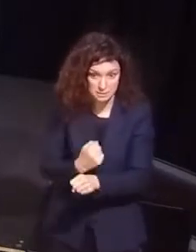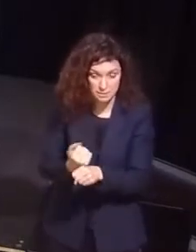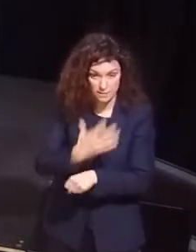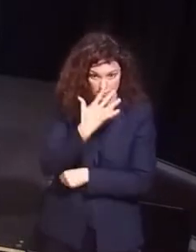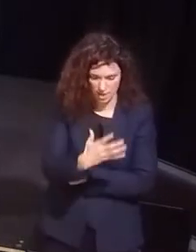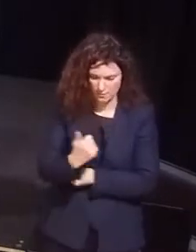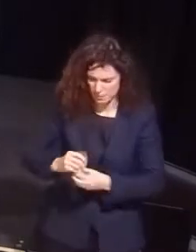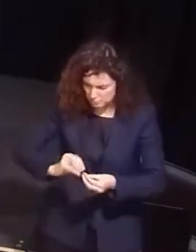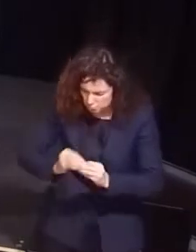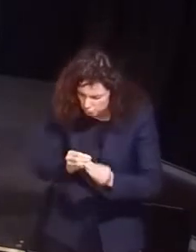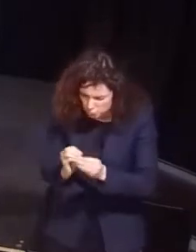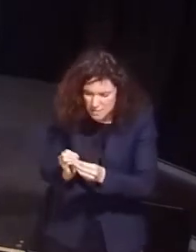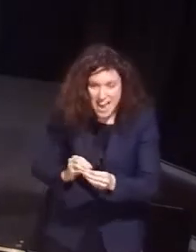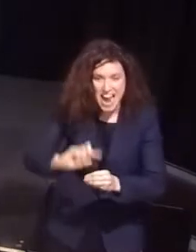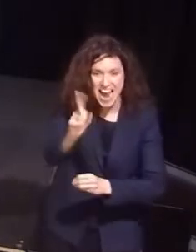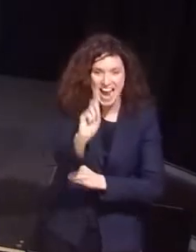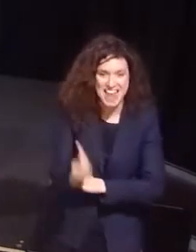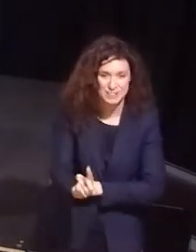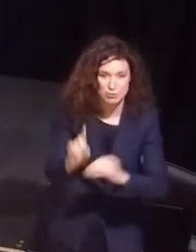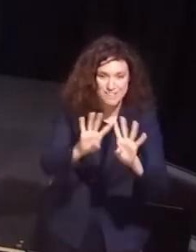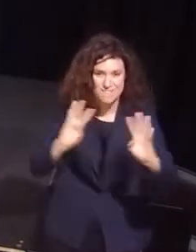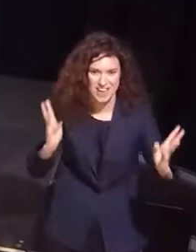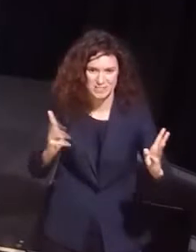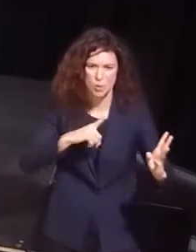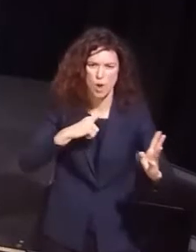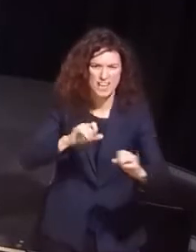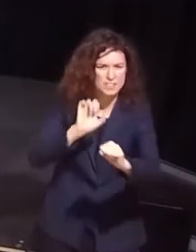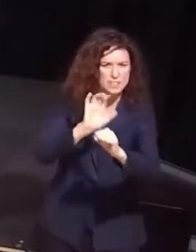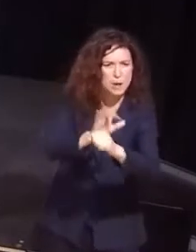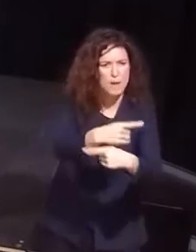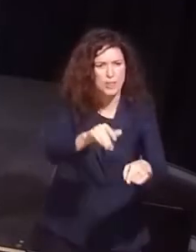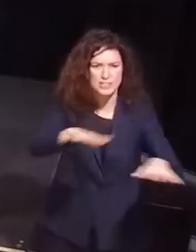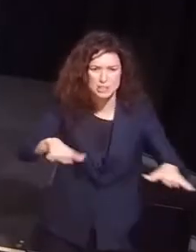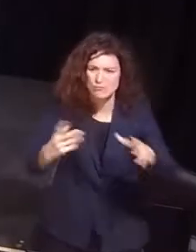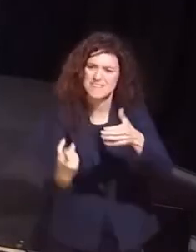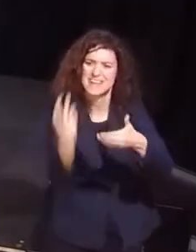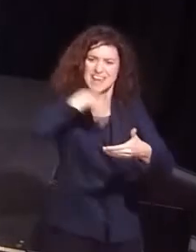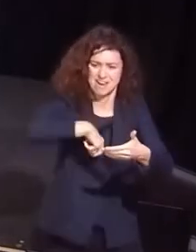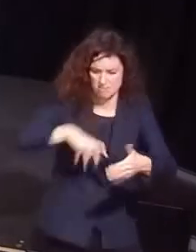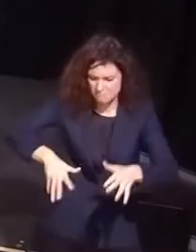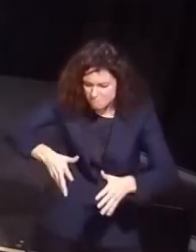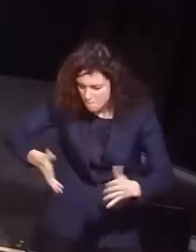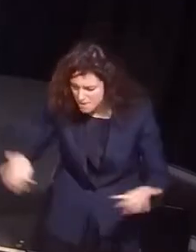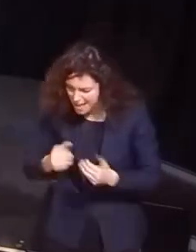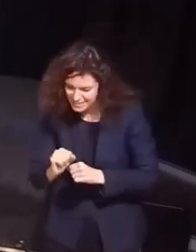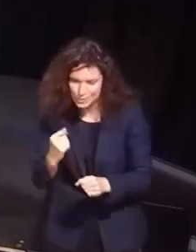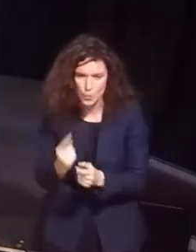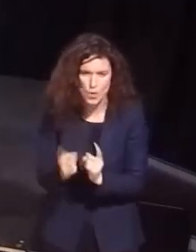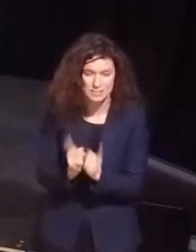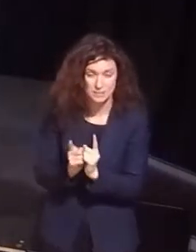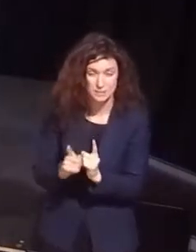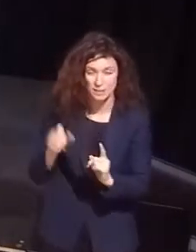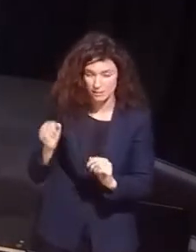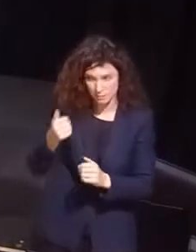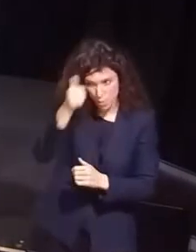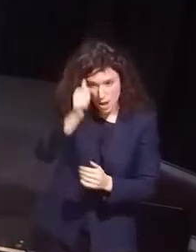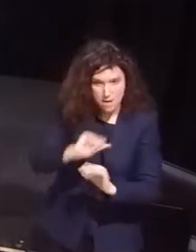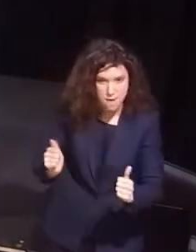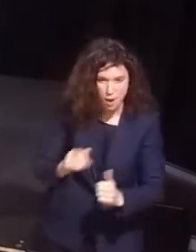to stop other children from getting at his toys and breaking them." AUDIENCE LAUGHS "He was known for his inventiveness, single-mindedness, good heart, grin